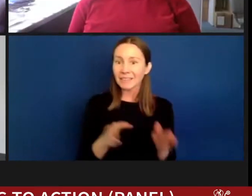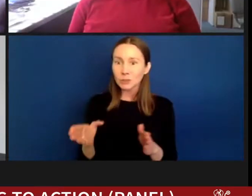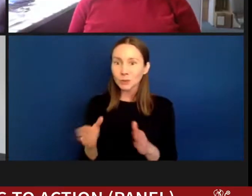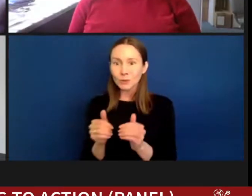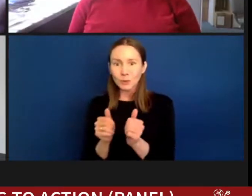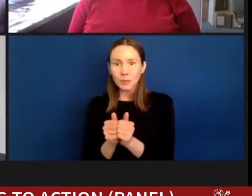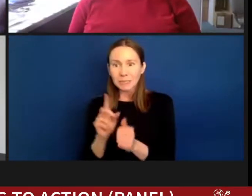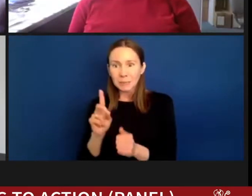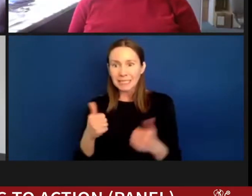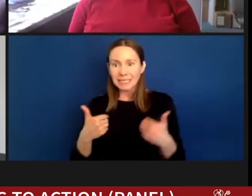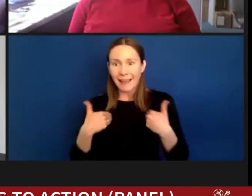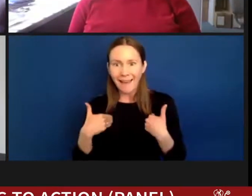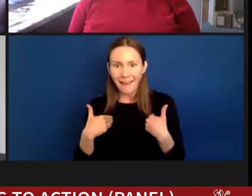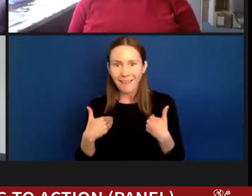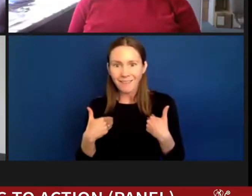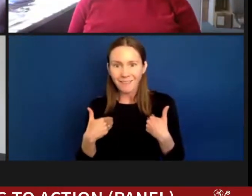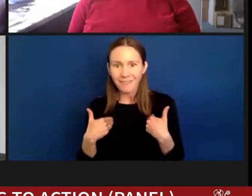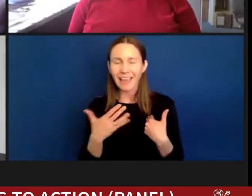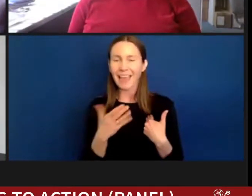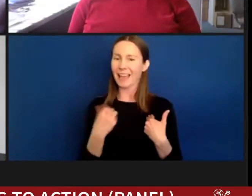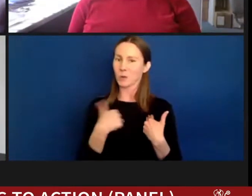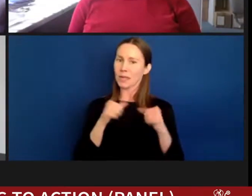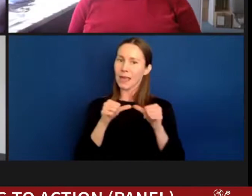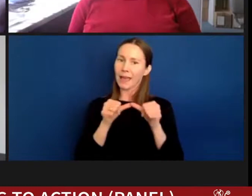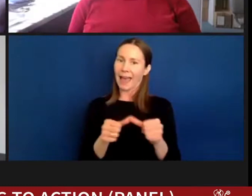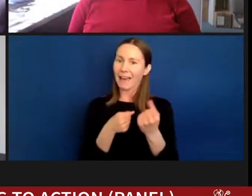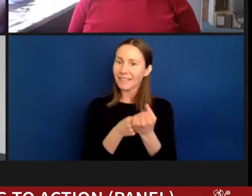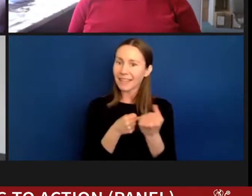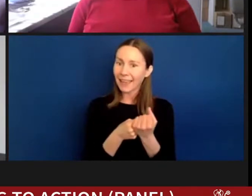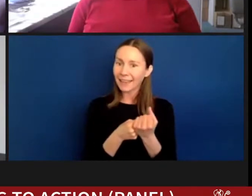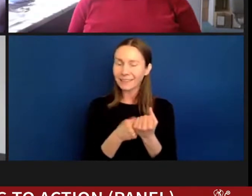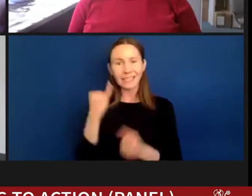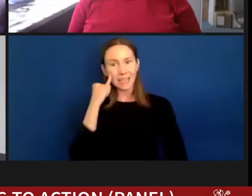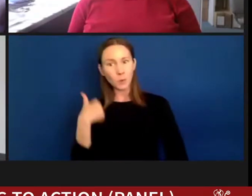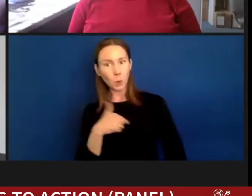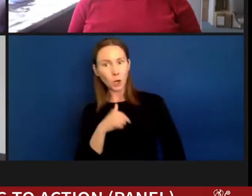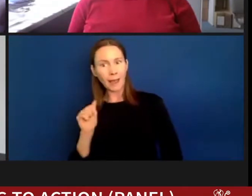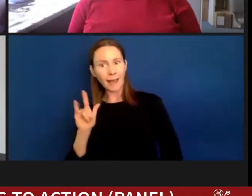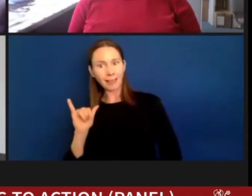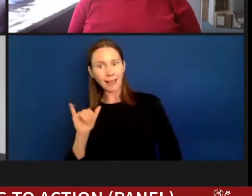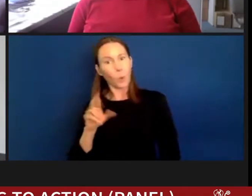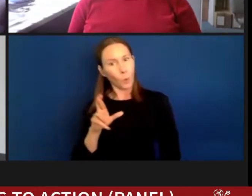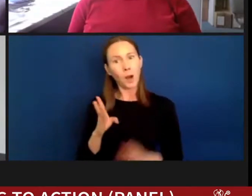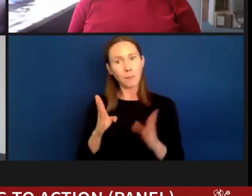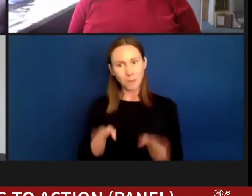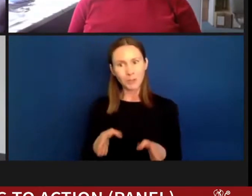And then we advocate, as well, if we're an ally or an individual with disabilities for,